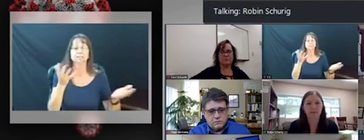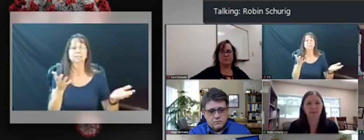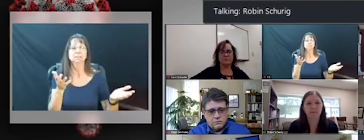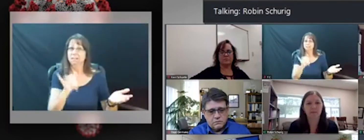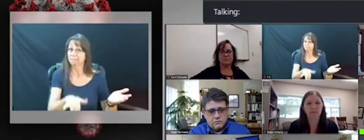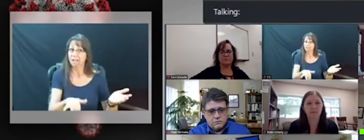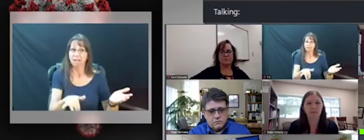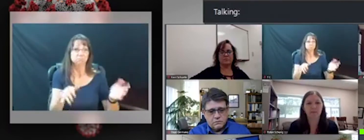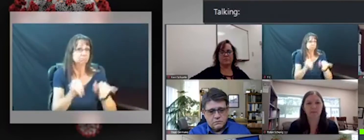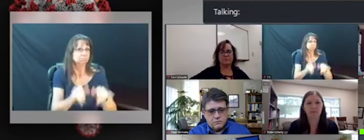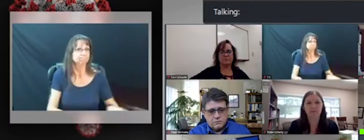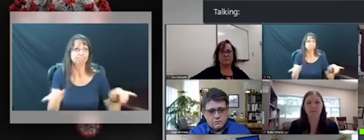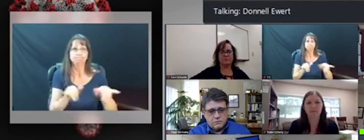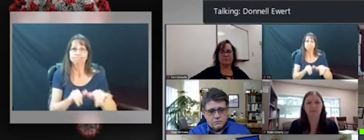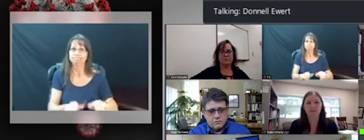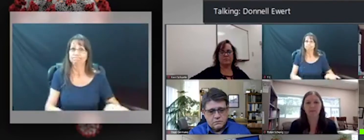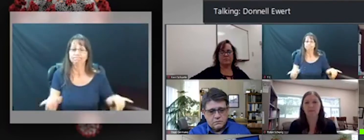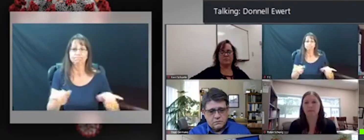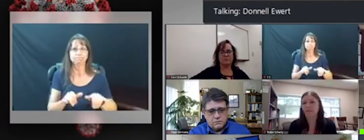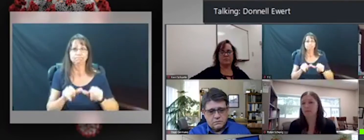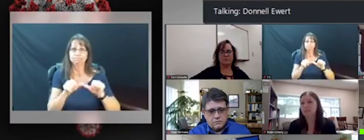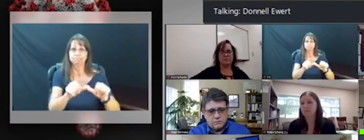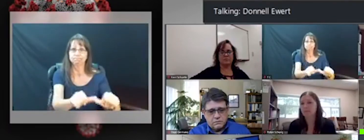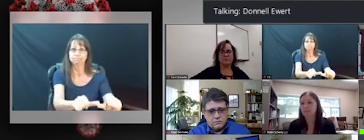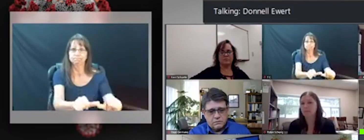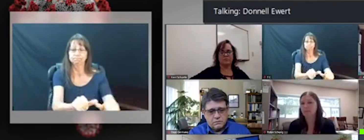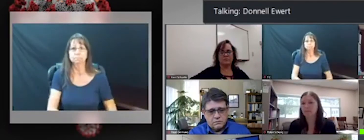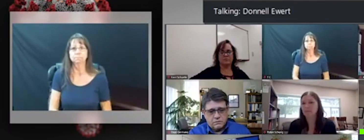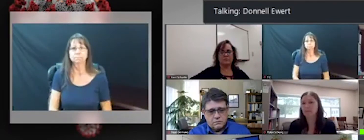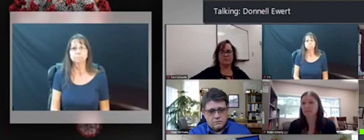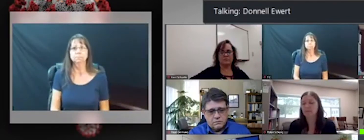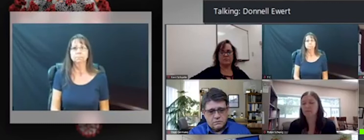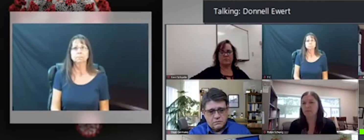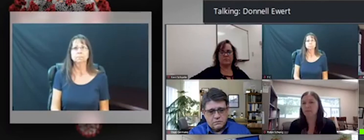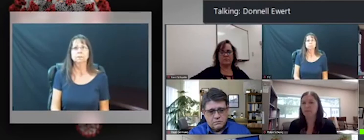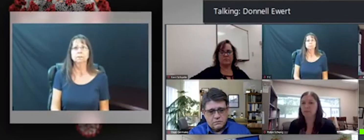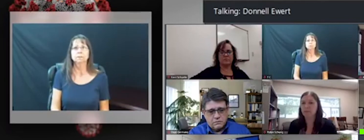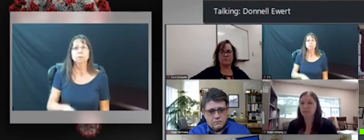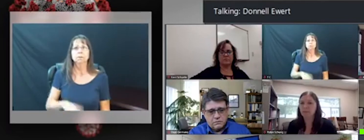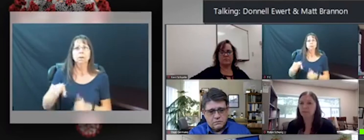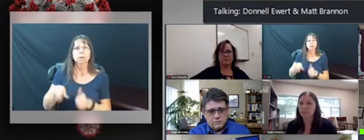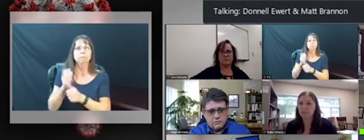I would just like to follow up on Robin's comments and say that purple tier